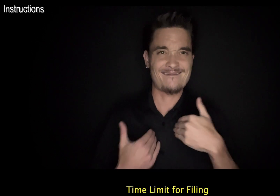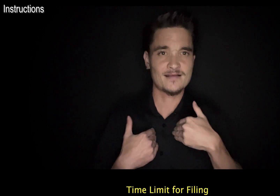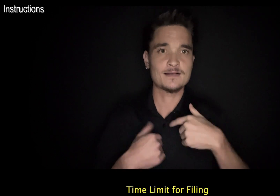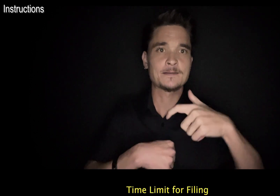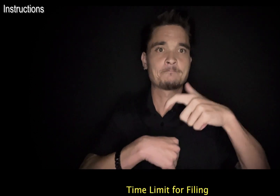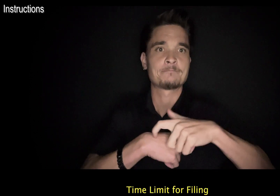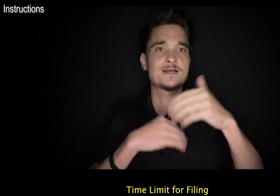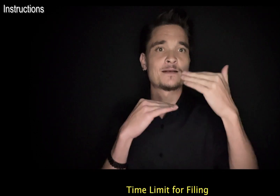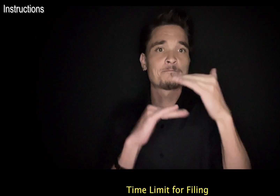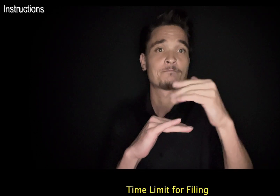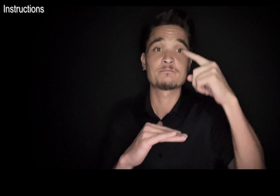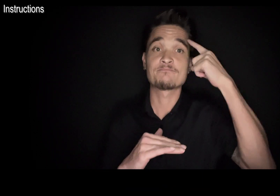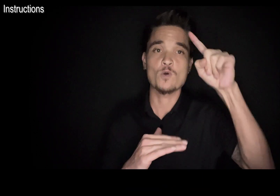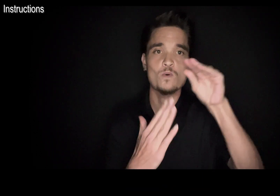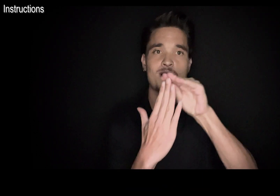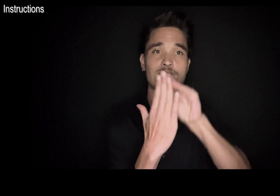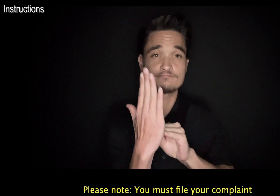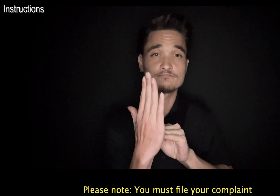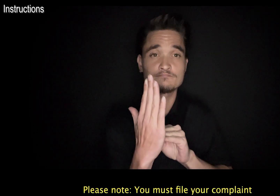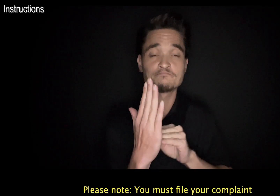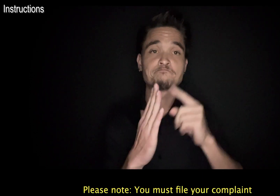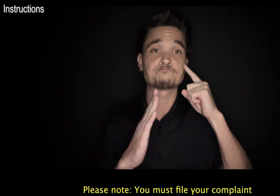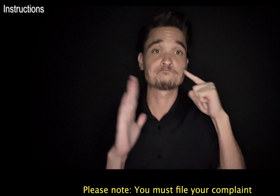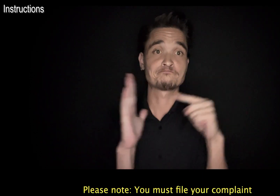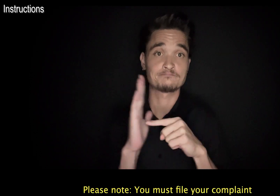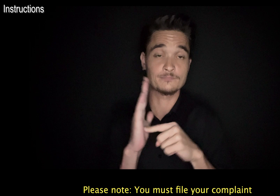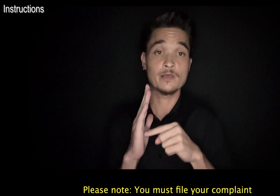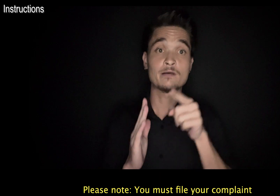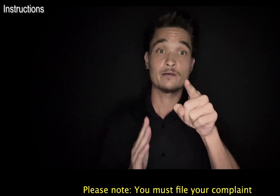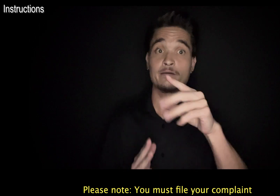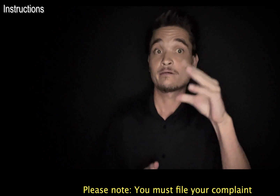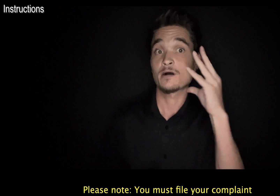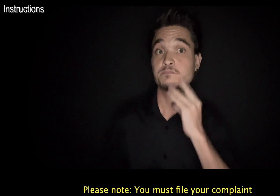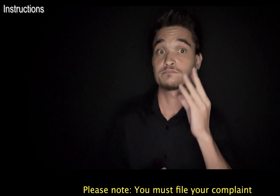Time Limit for Filing Please note: You must file your complaint